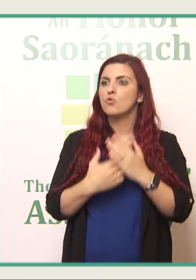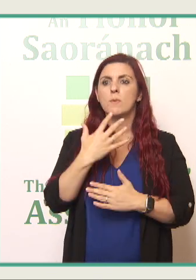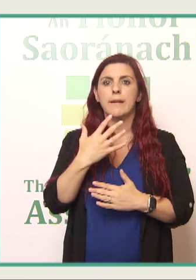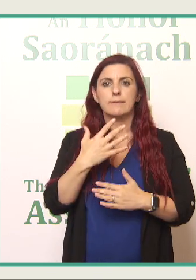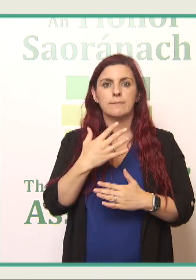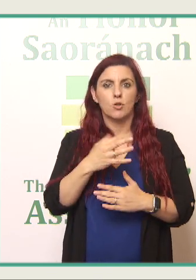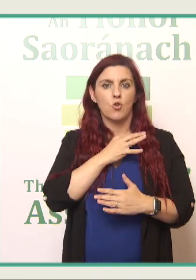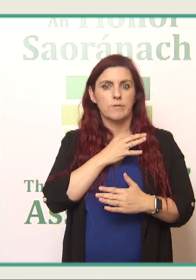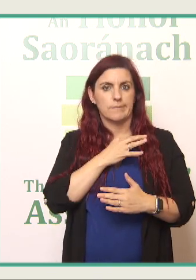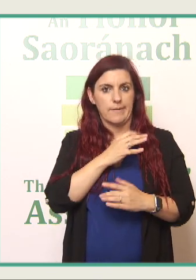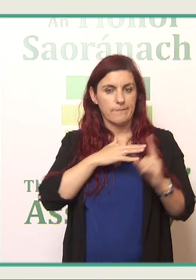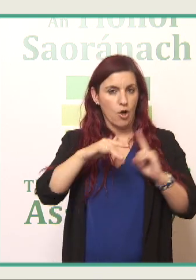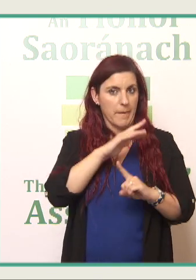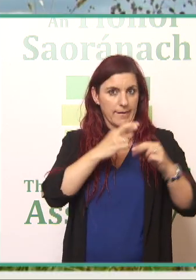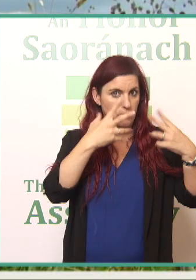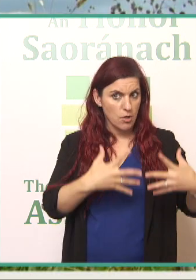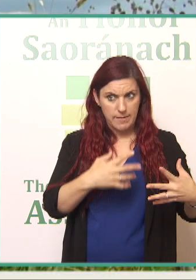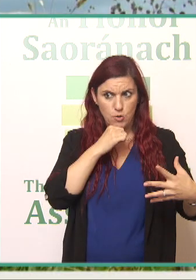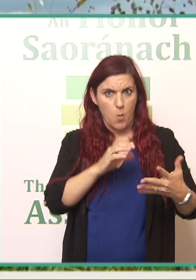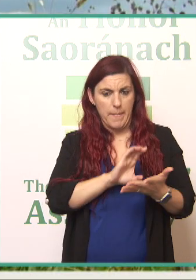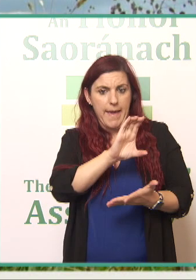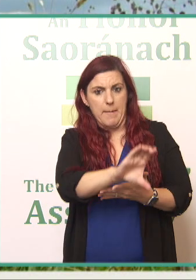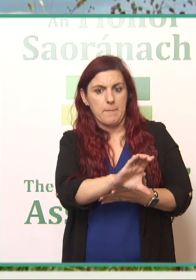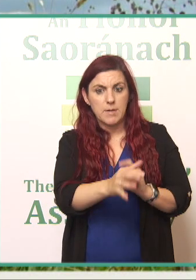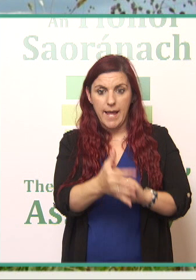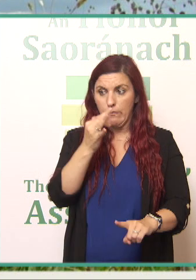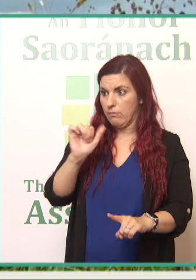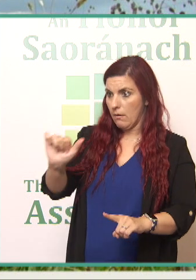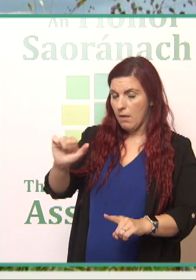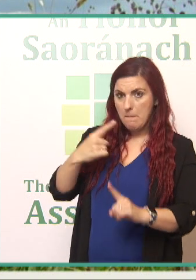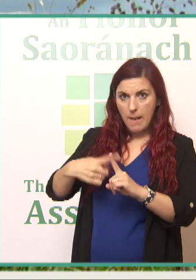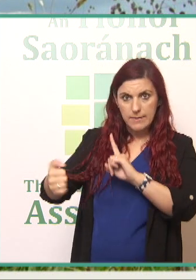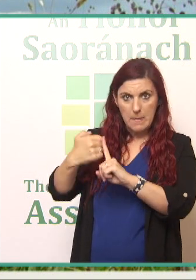be paid environmental subsidies or payments but if they are by God I think people played plenty